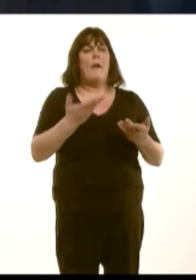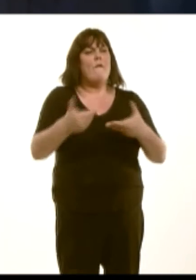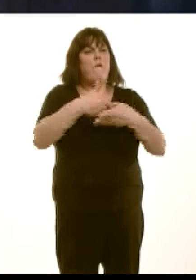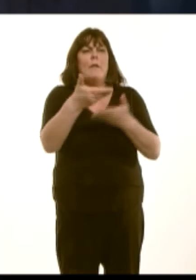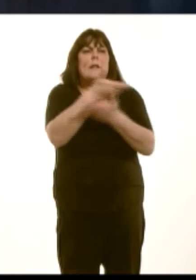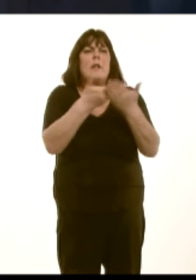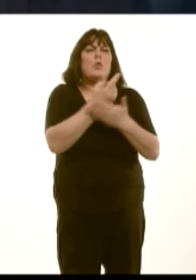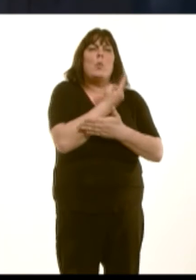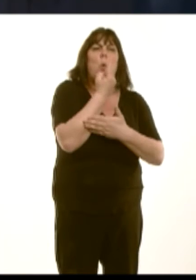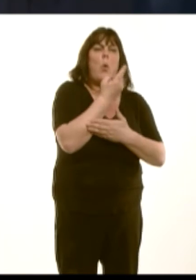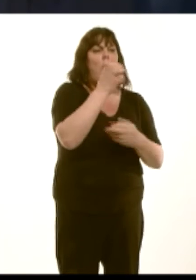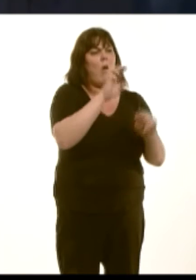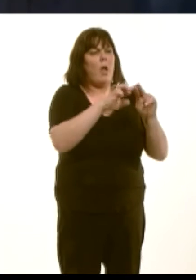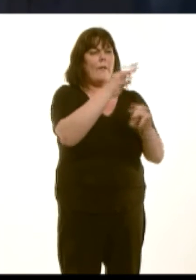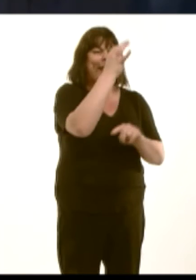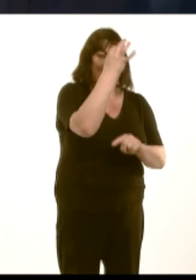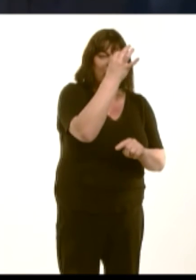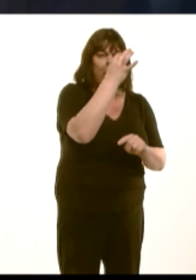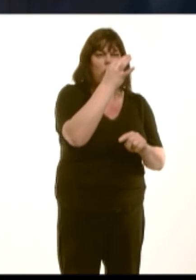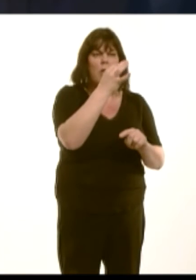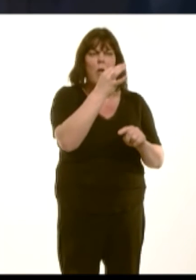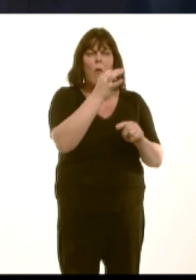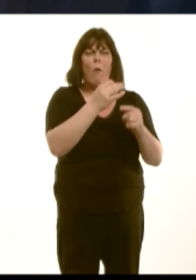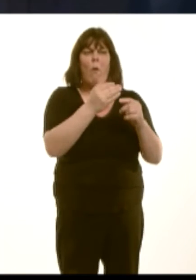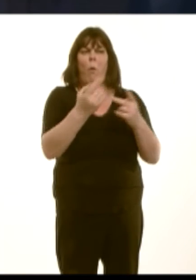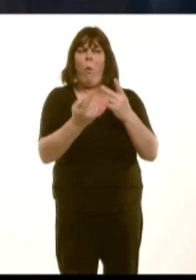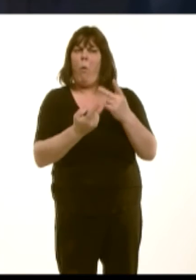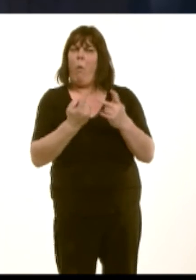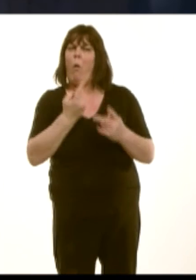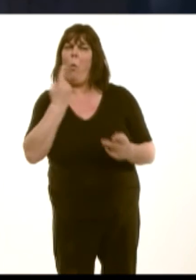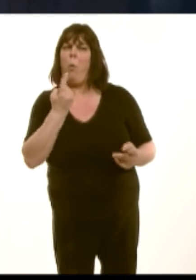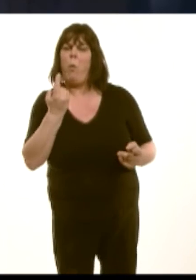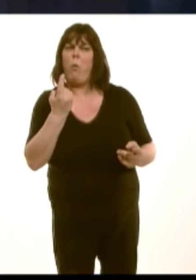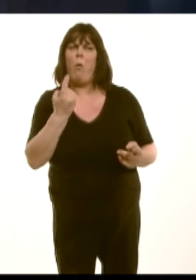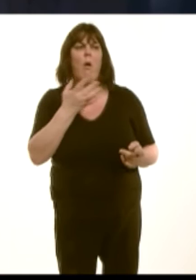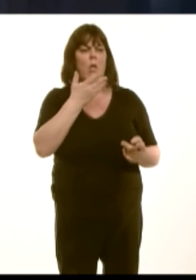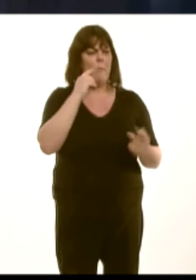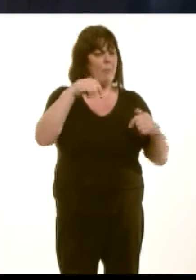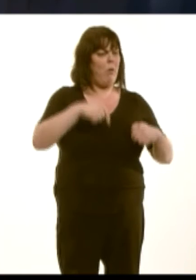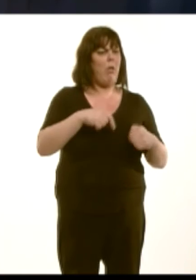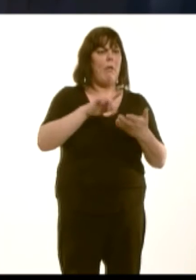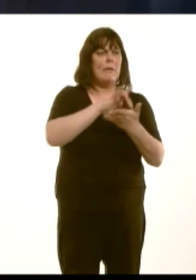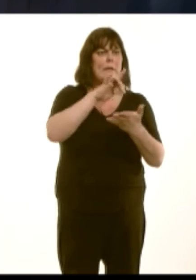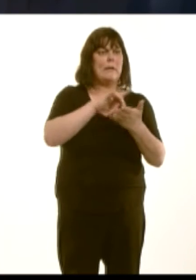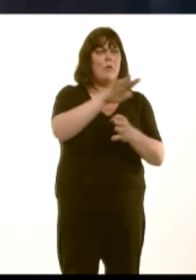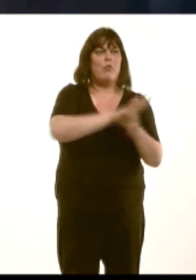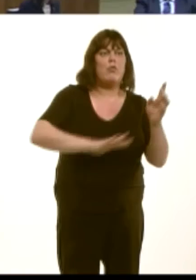the charge for the Cardiff city region, how will the people of the rest of the city region hold this programme democratically to account?